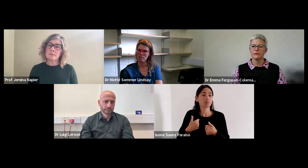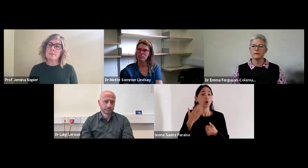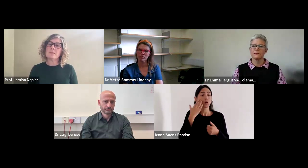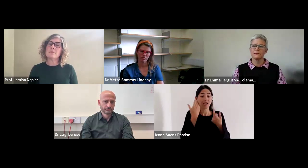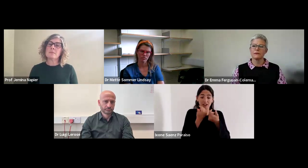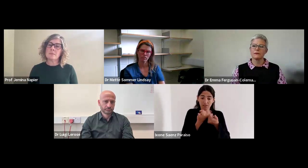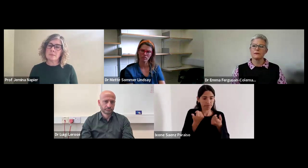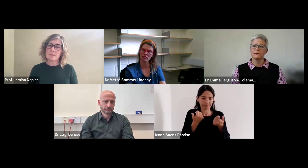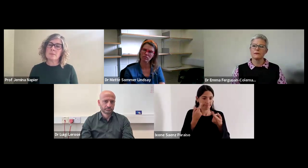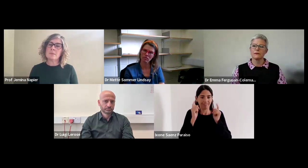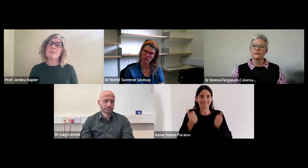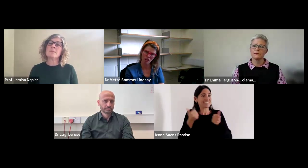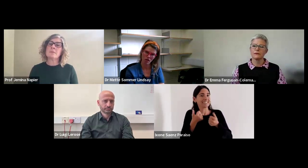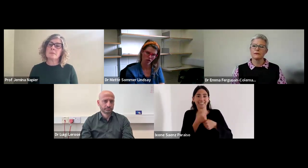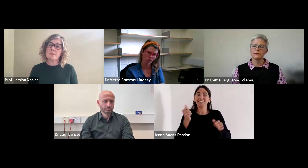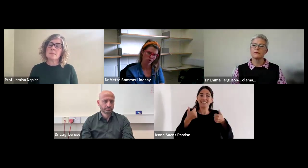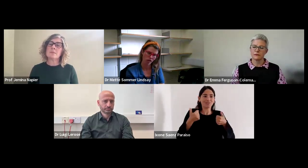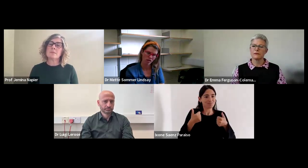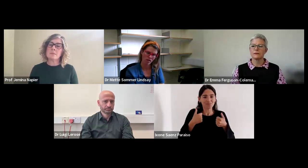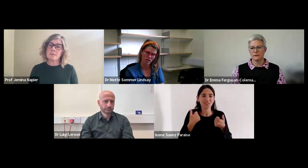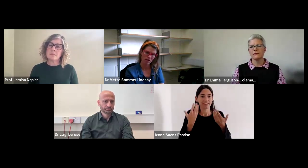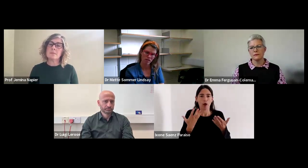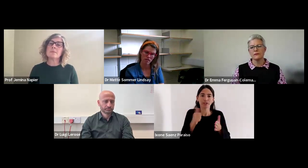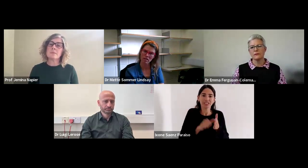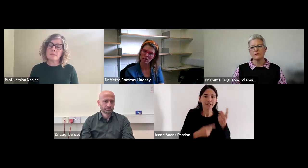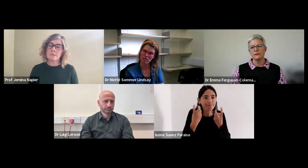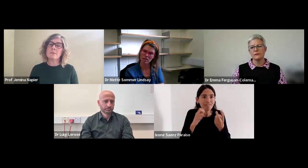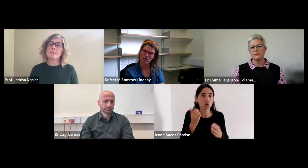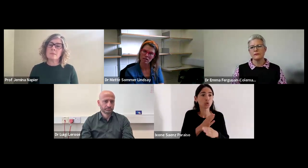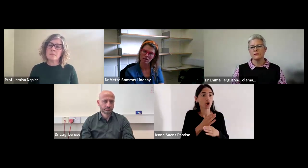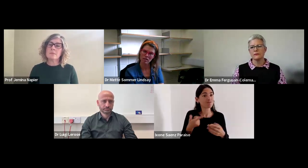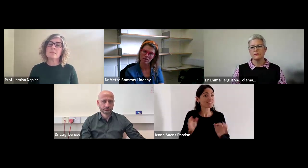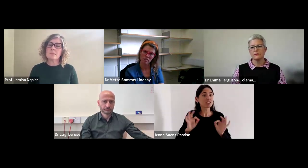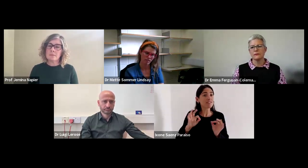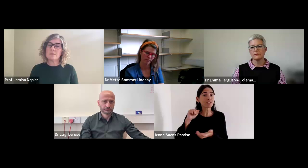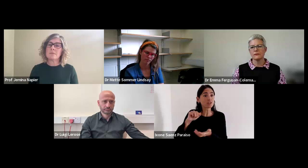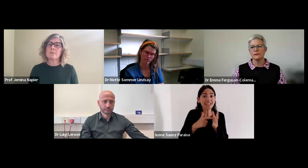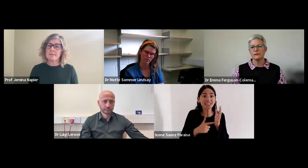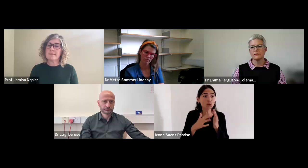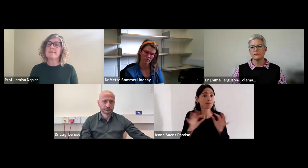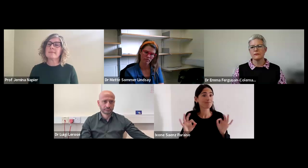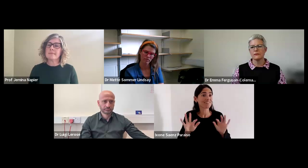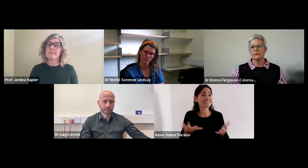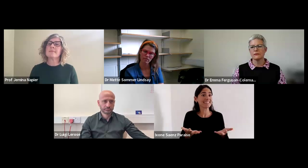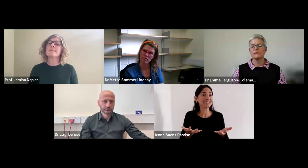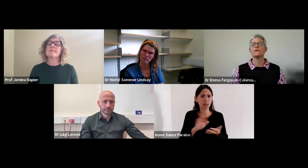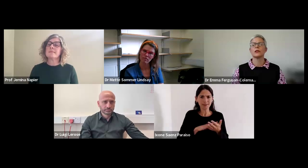students once you complete your studies and you begin looking for employment, there is no